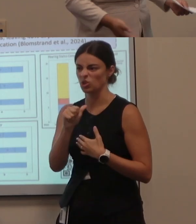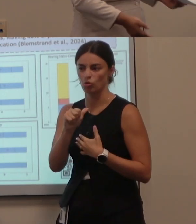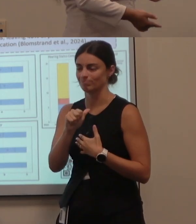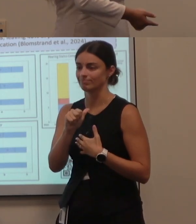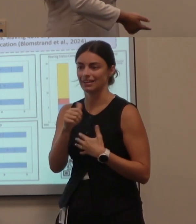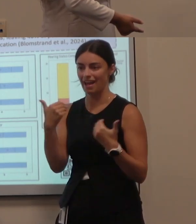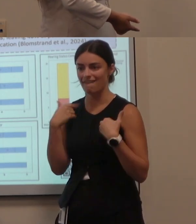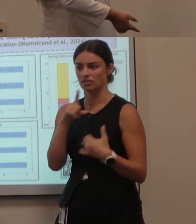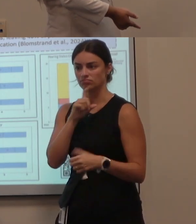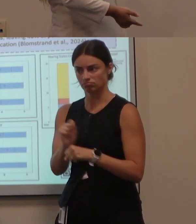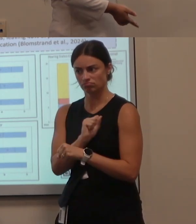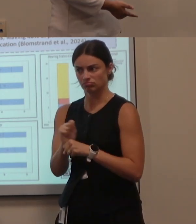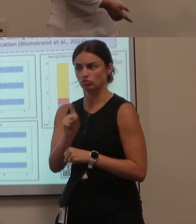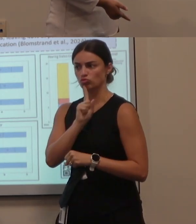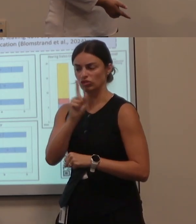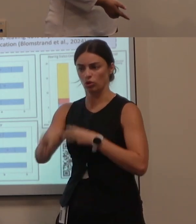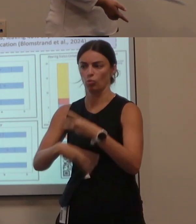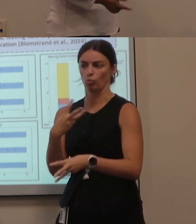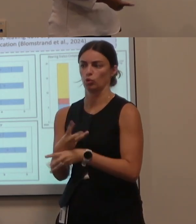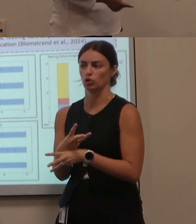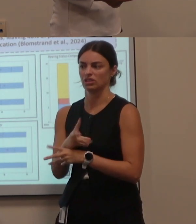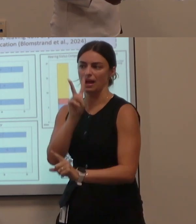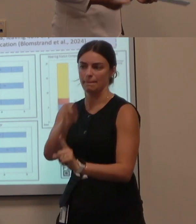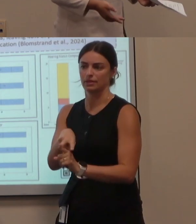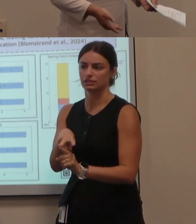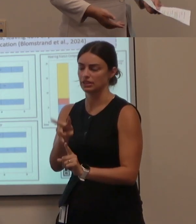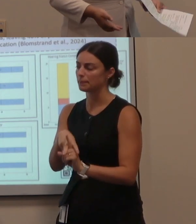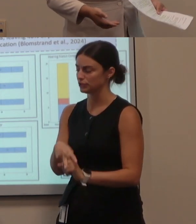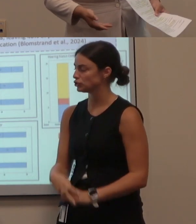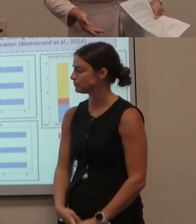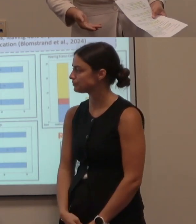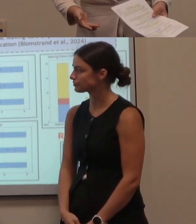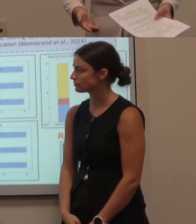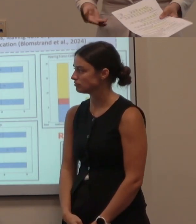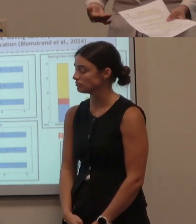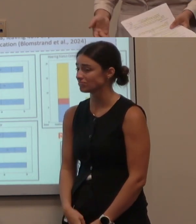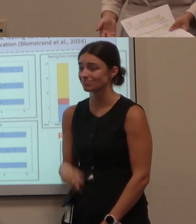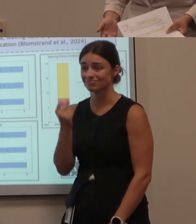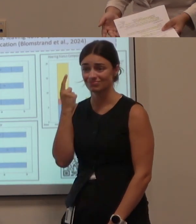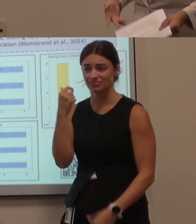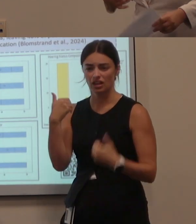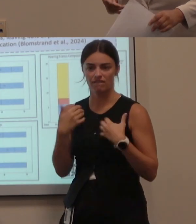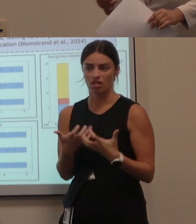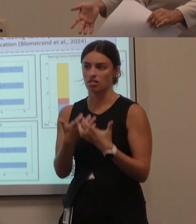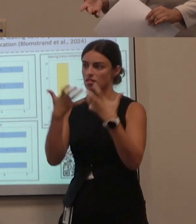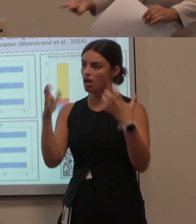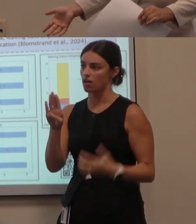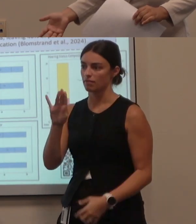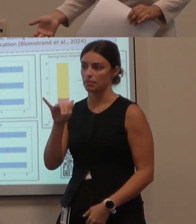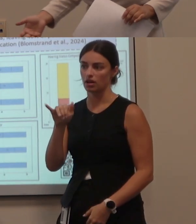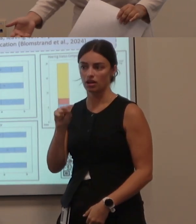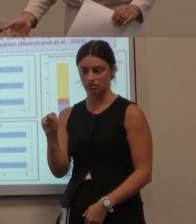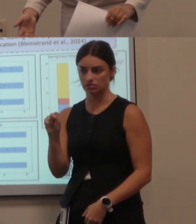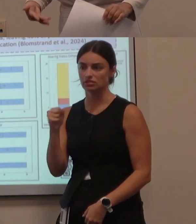And there's a lot of bias that deaf healthcare professionals face. They experience a lot of ableism,